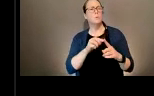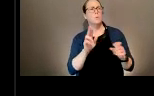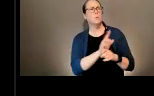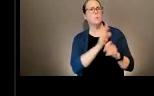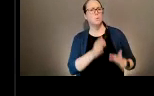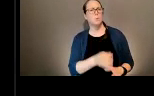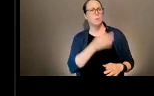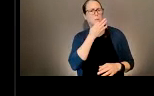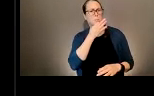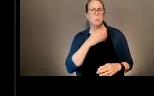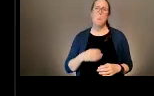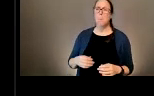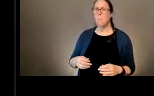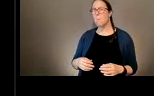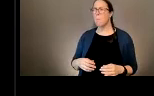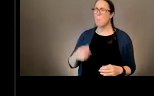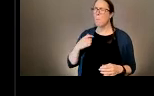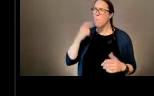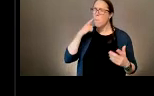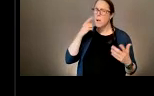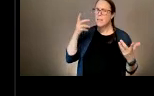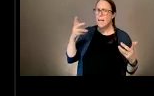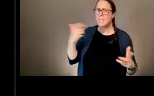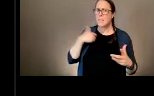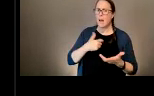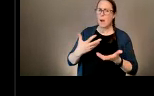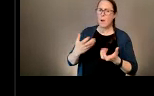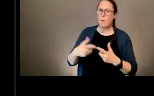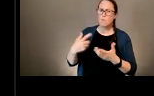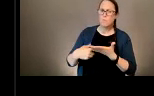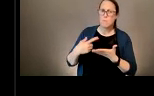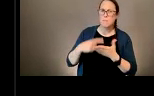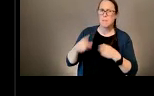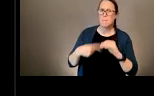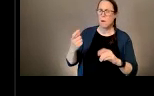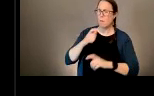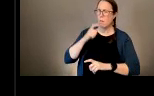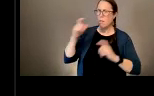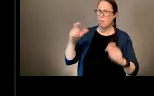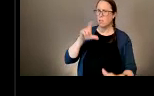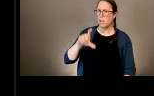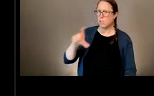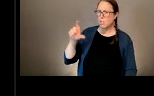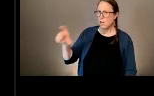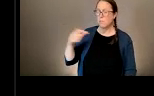Yeah, I think that's pretty much everything that I wanted to say about large print. I appreciate those questions.